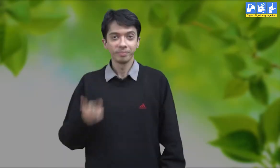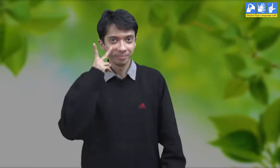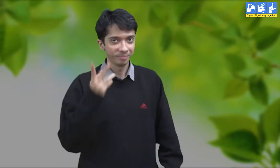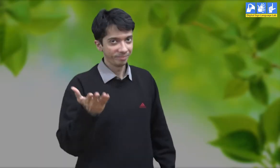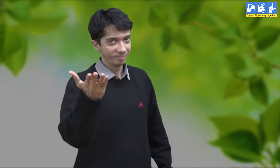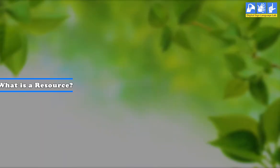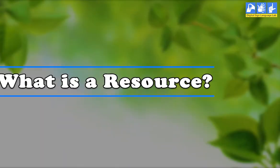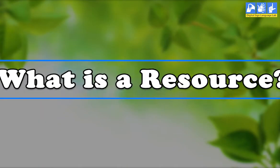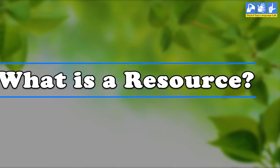Let's take a look here.